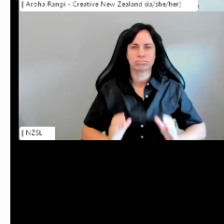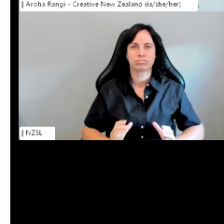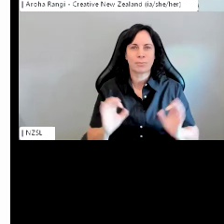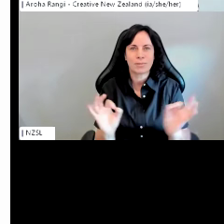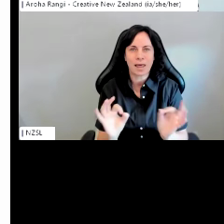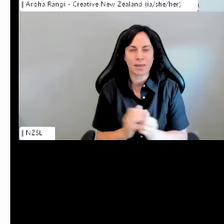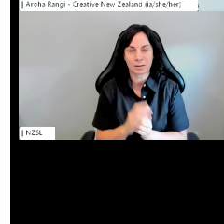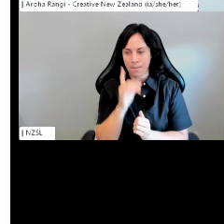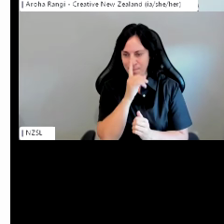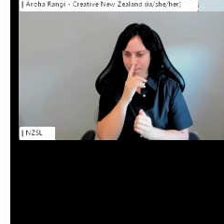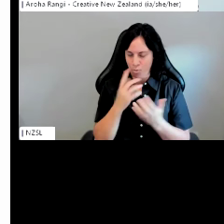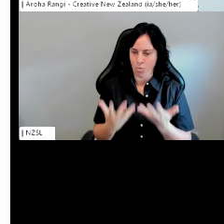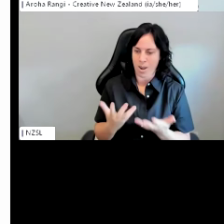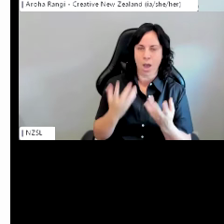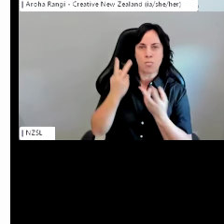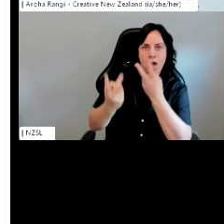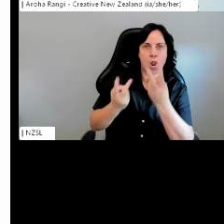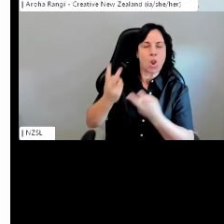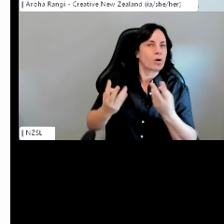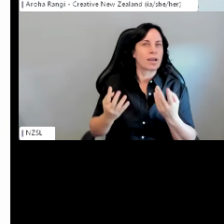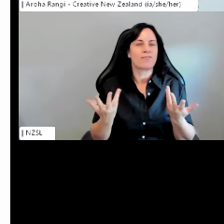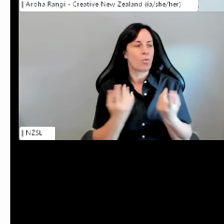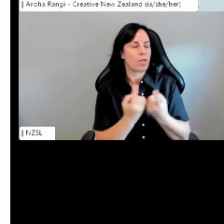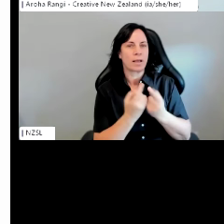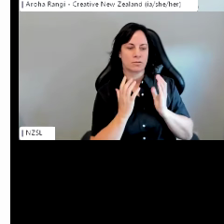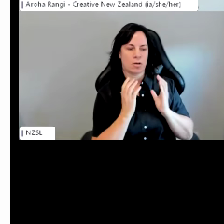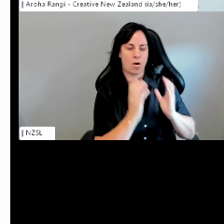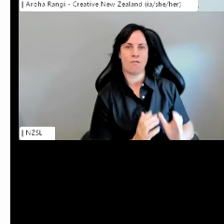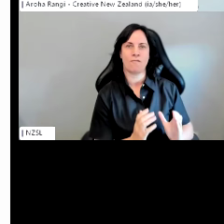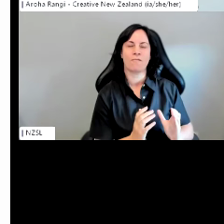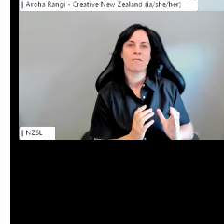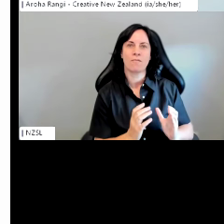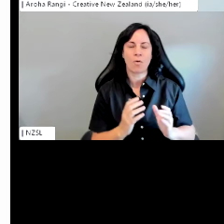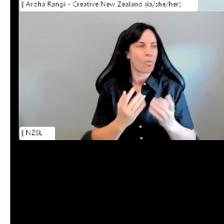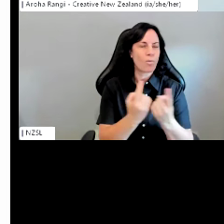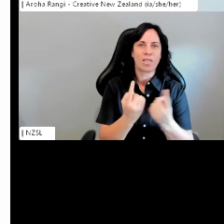things that are actively de-stressing. They're looking for things that allow them to escape.